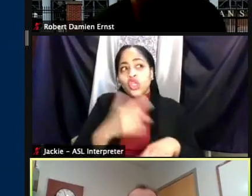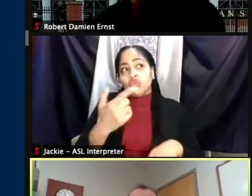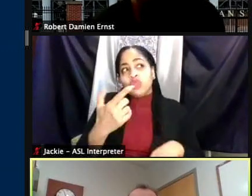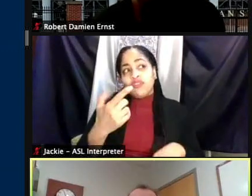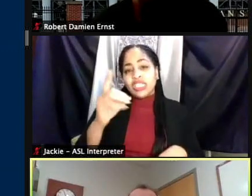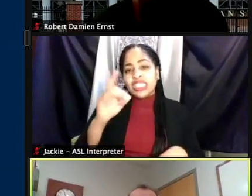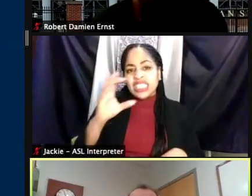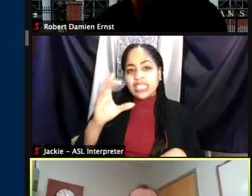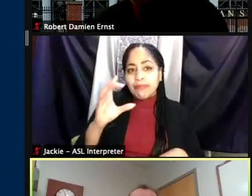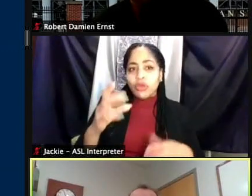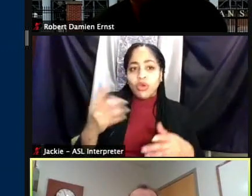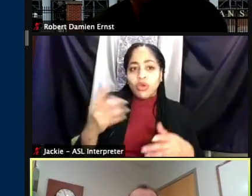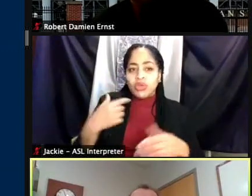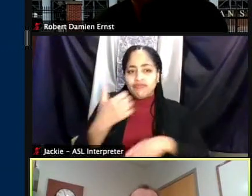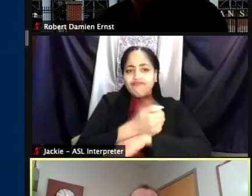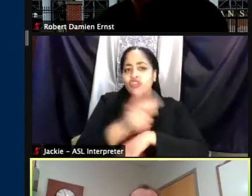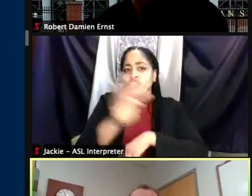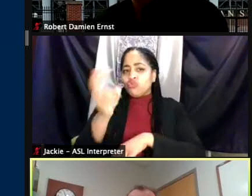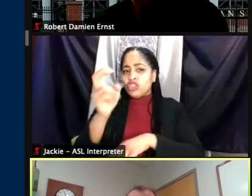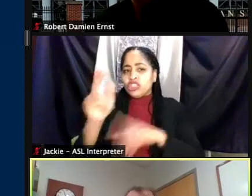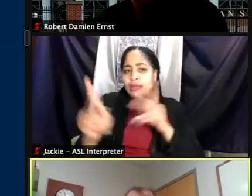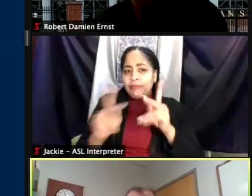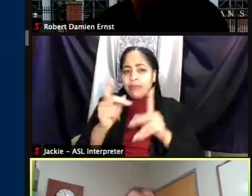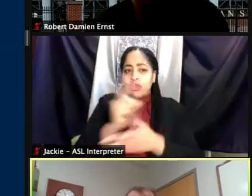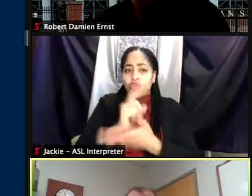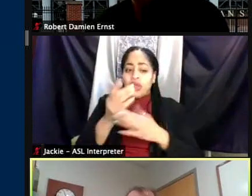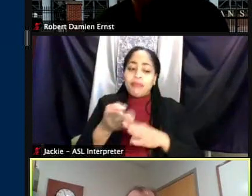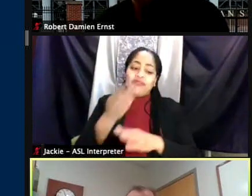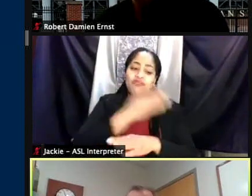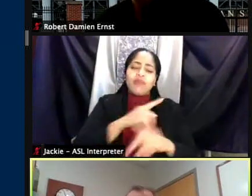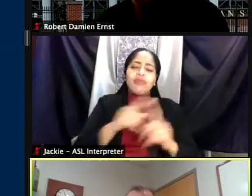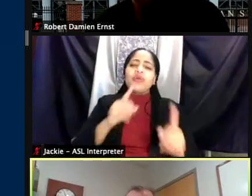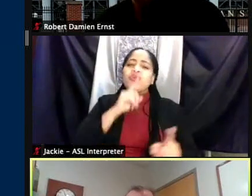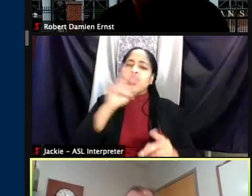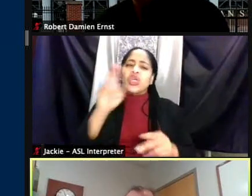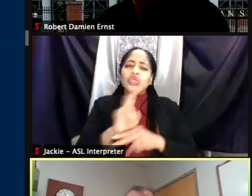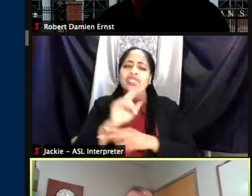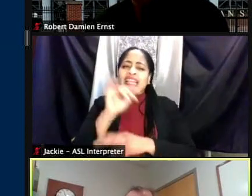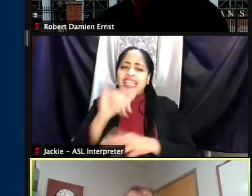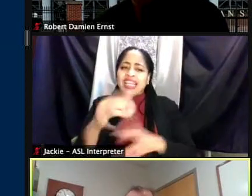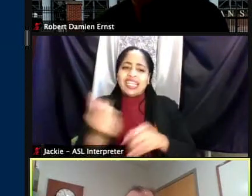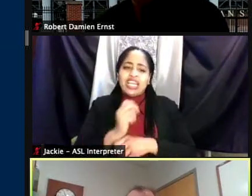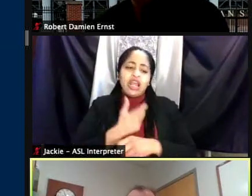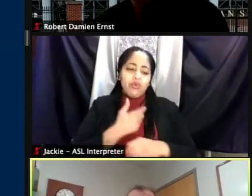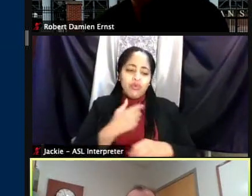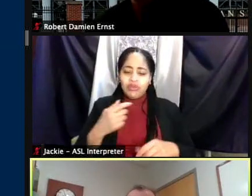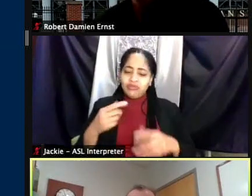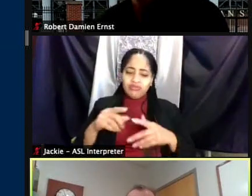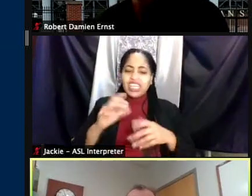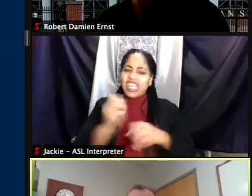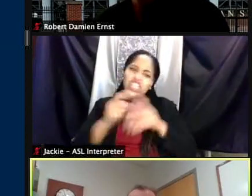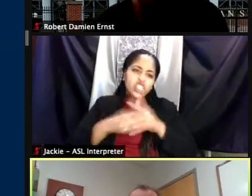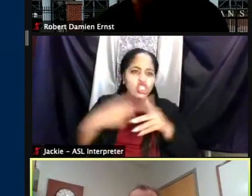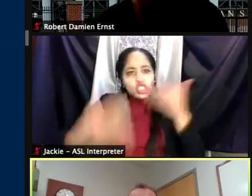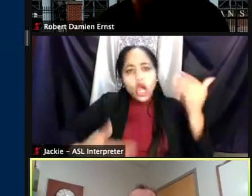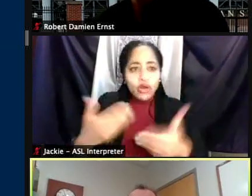we vaccinated about 200 people the week before. But we were really using that to get our feet under us. And then since that time,